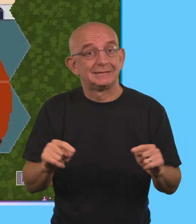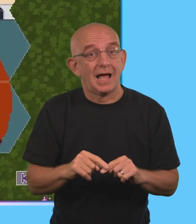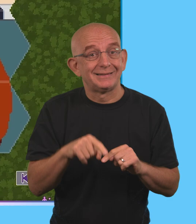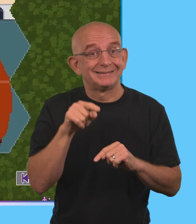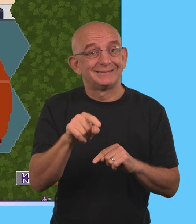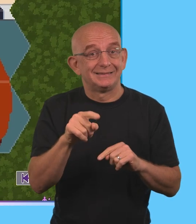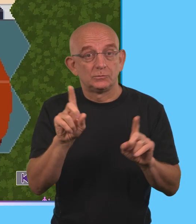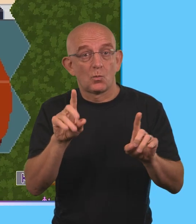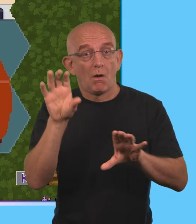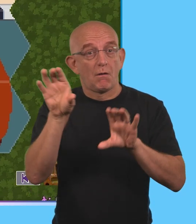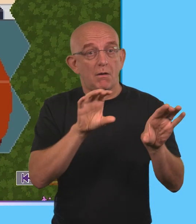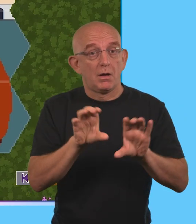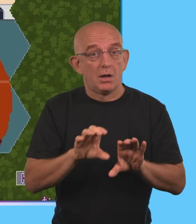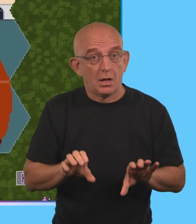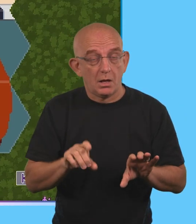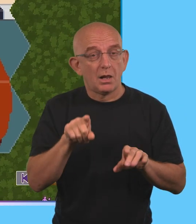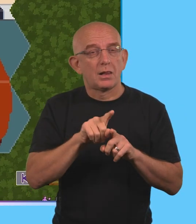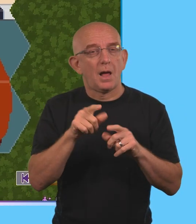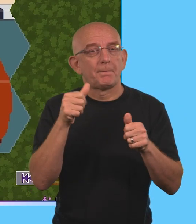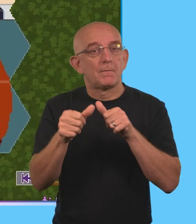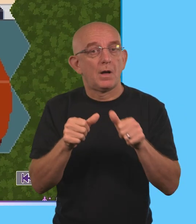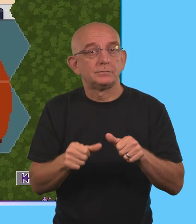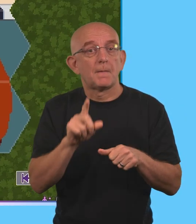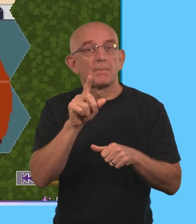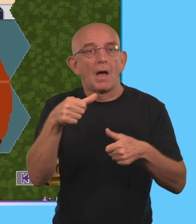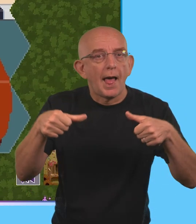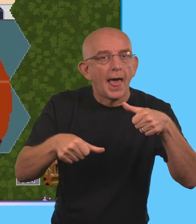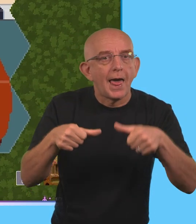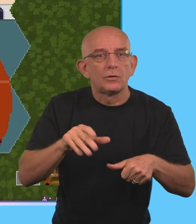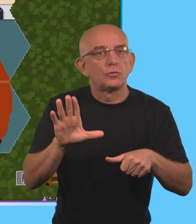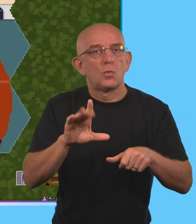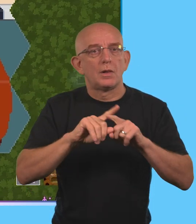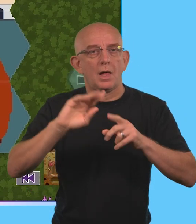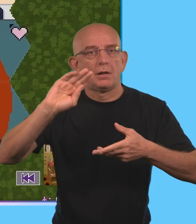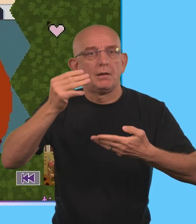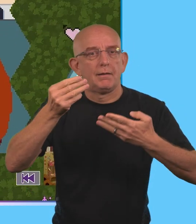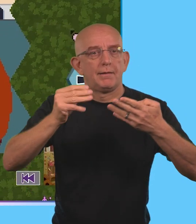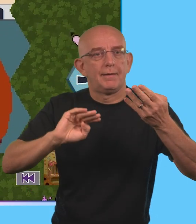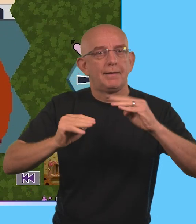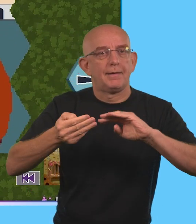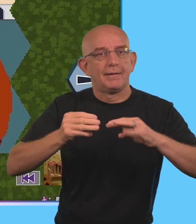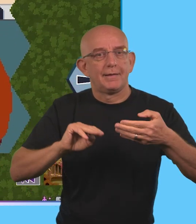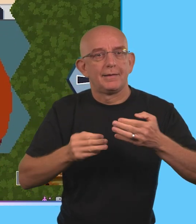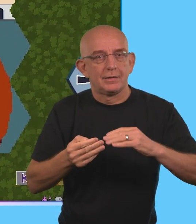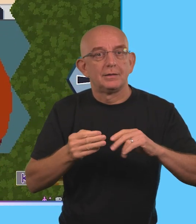but instead of placing each piece, you flip and color them correctly. Each puzzle image leads into the next one,